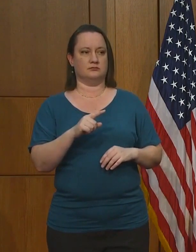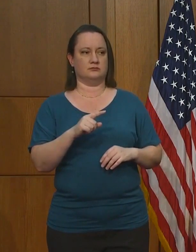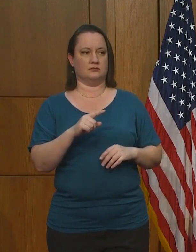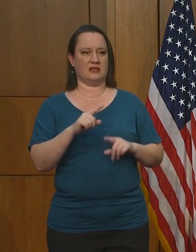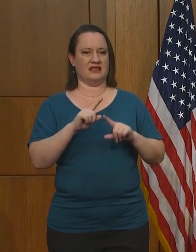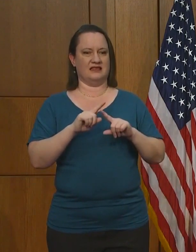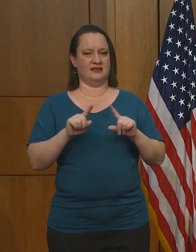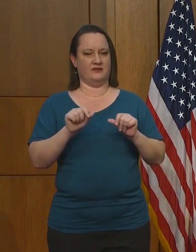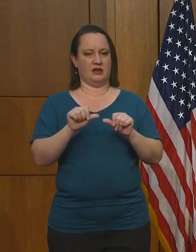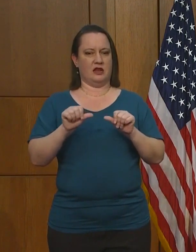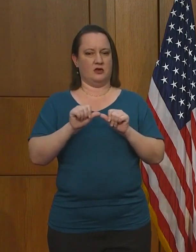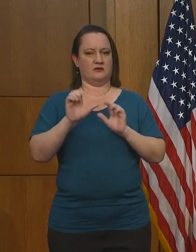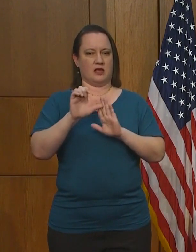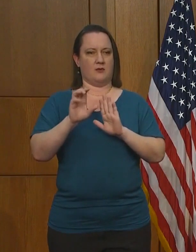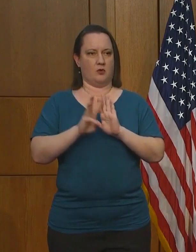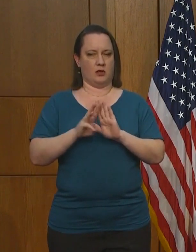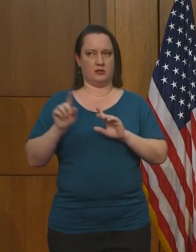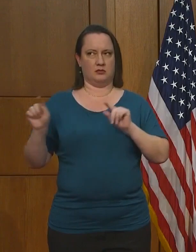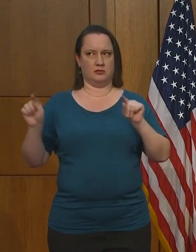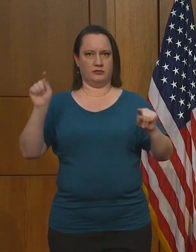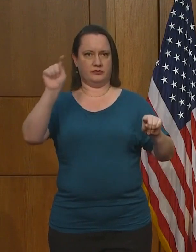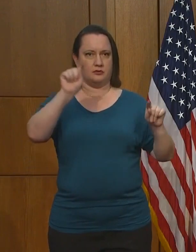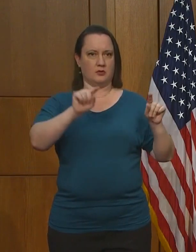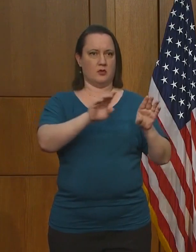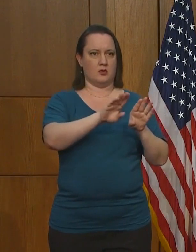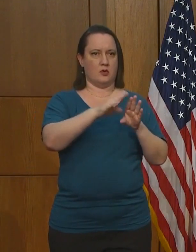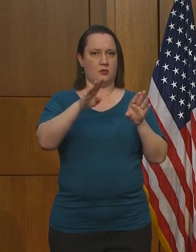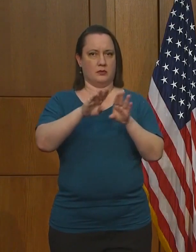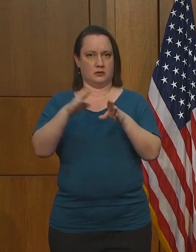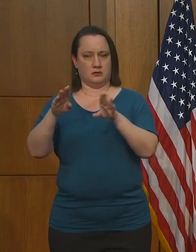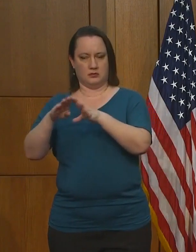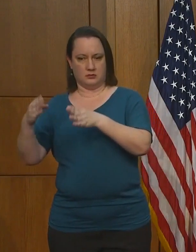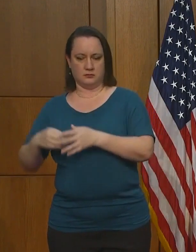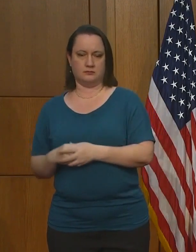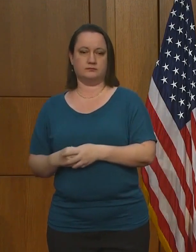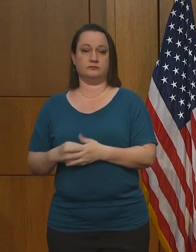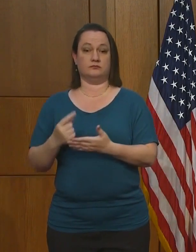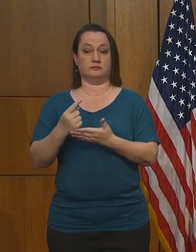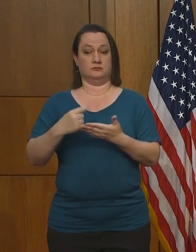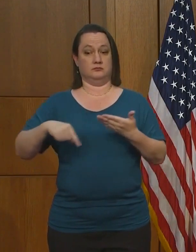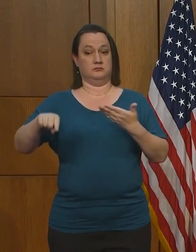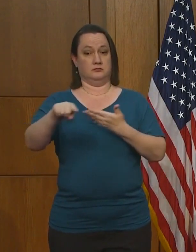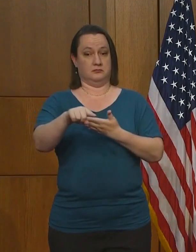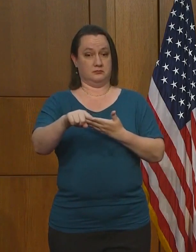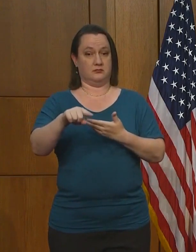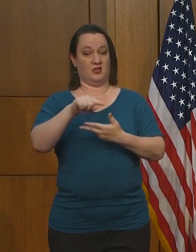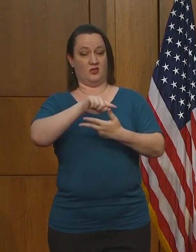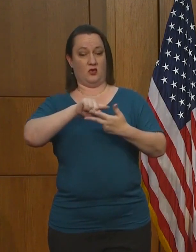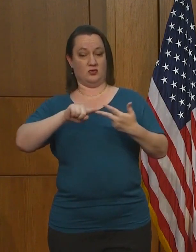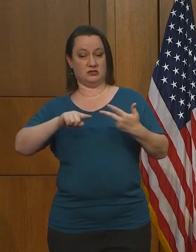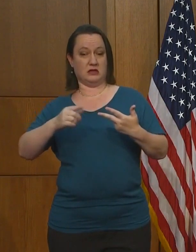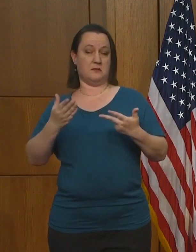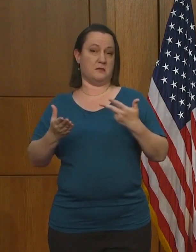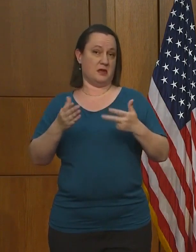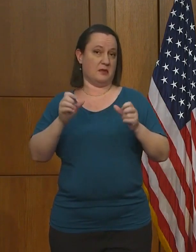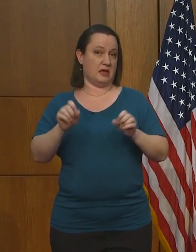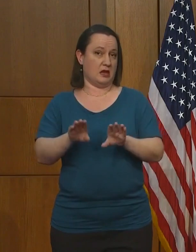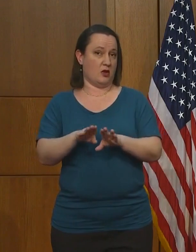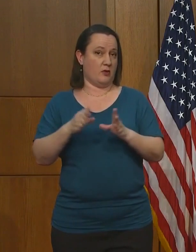RESULTING IN DIFFERENT AREAS OF THE COMMONWEALTH WITH. VIRGINIA